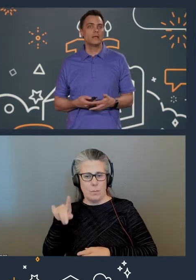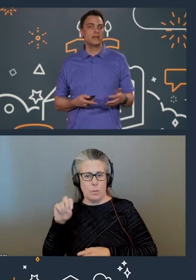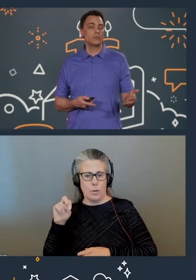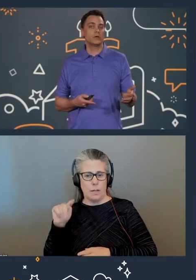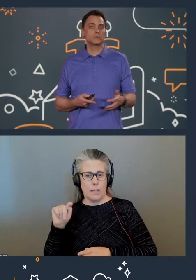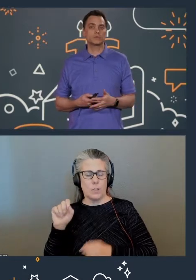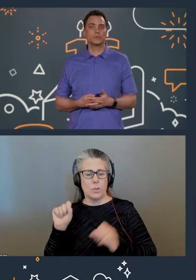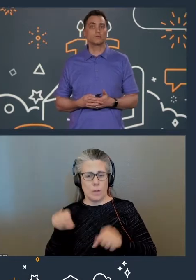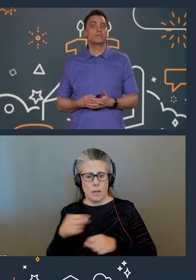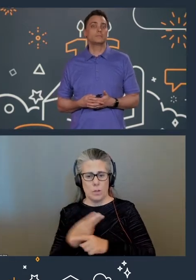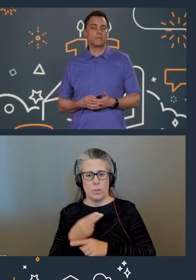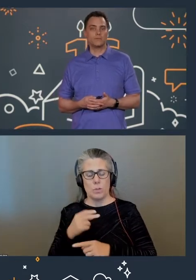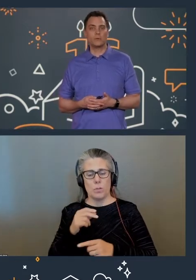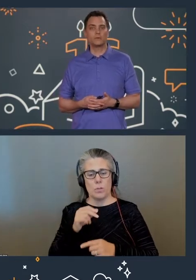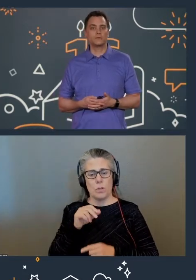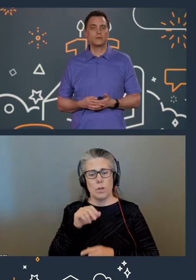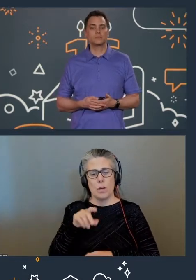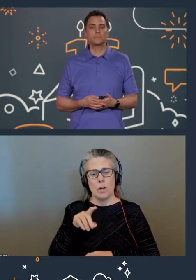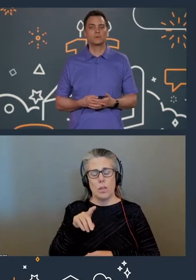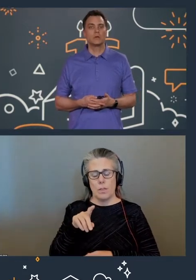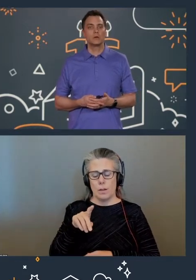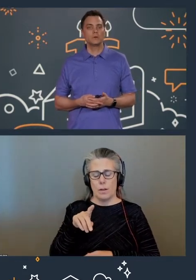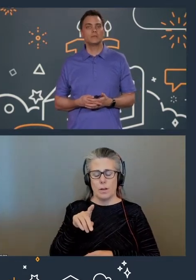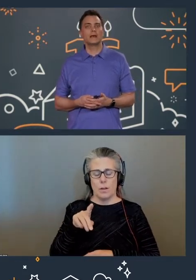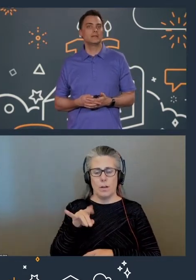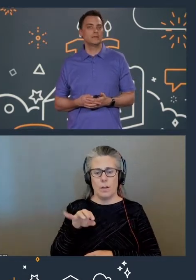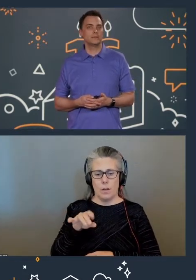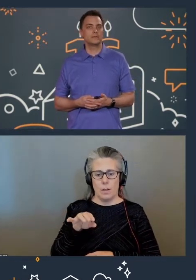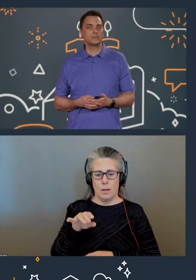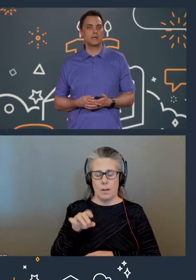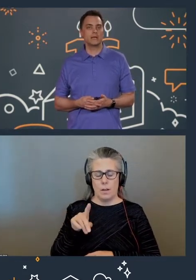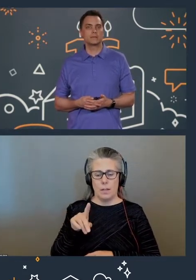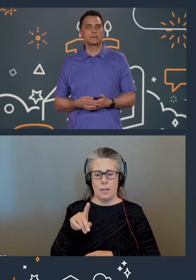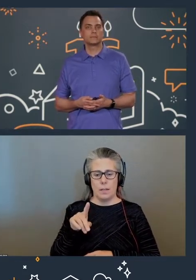And then, we also support FIPS endpoints, for customers who need that level of compliance.